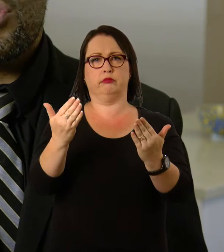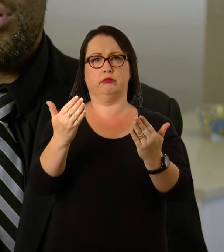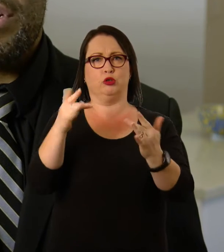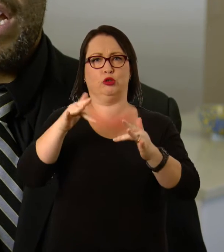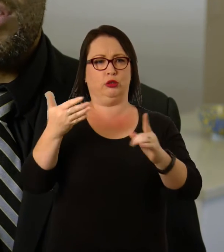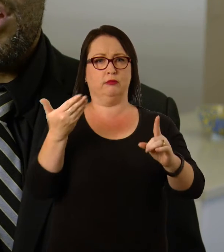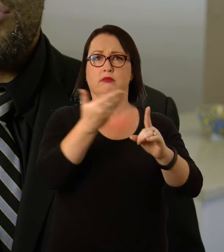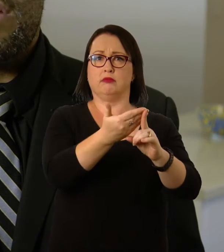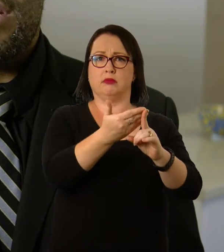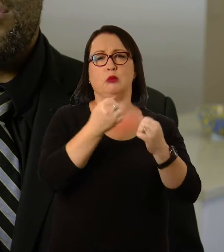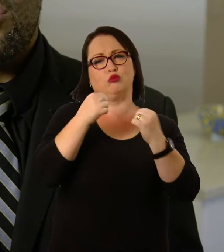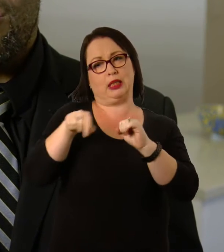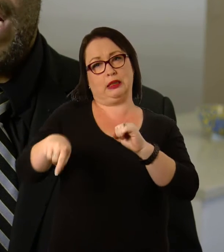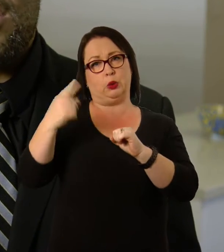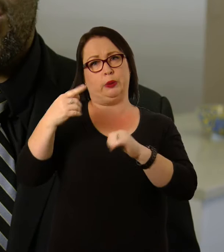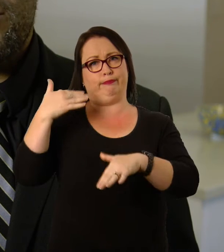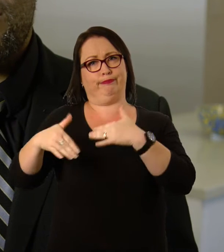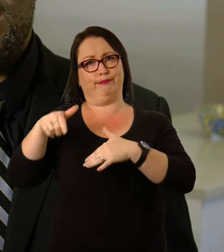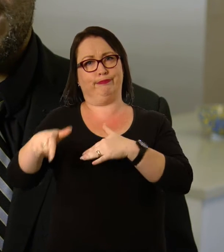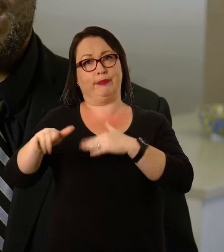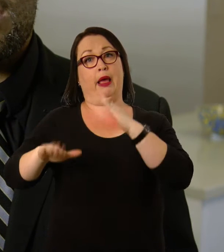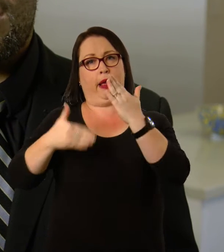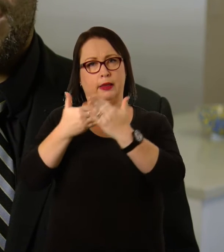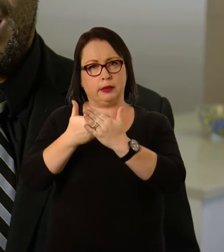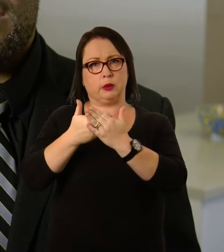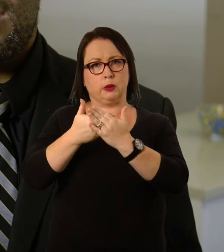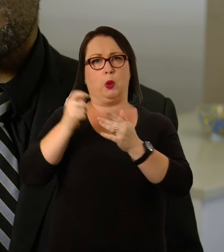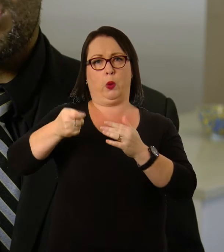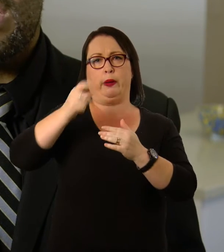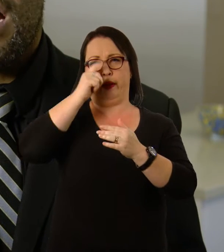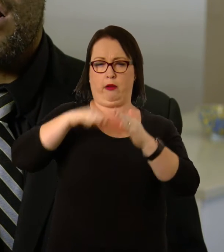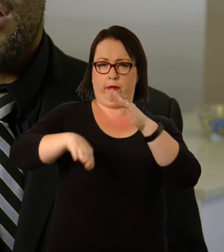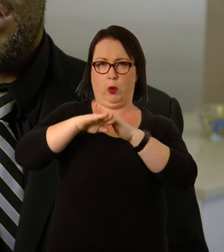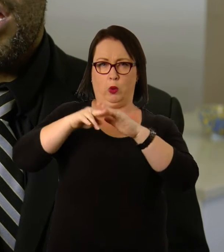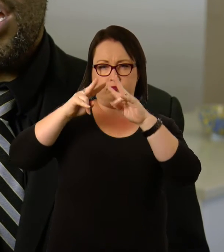This Order protects the aggrieved until the court has the opportunity to consider the case in more detail.